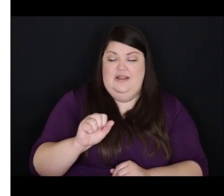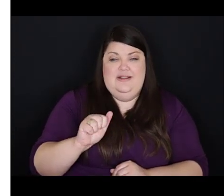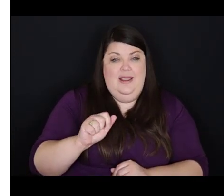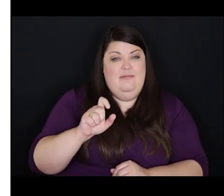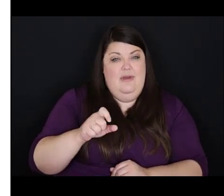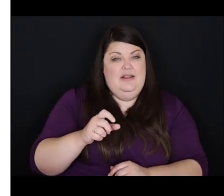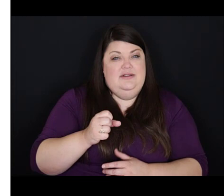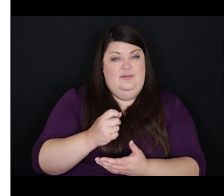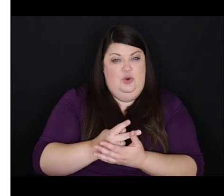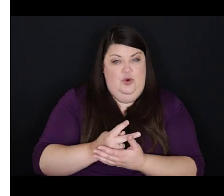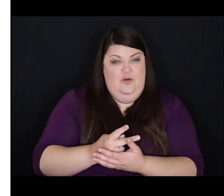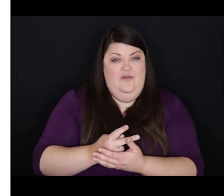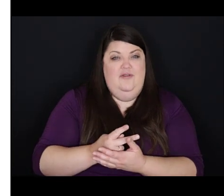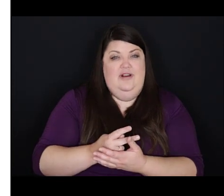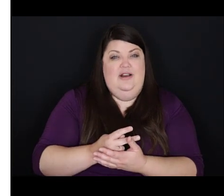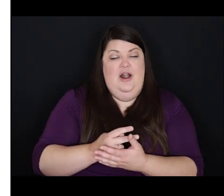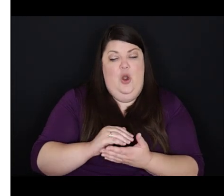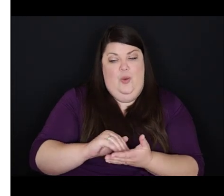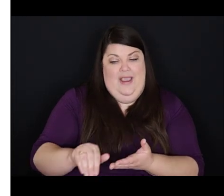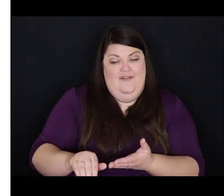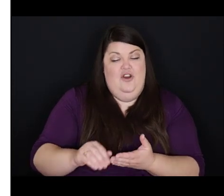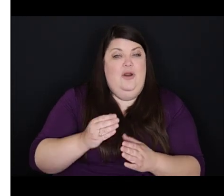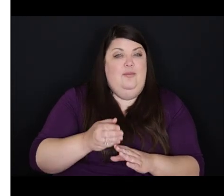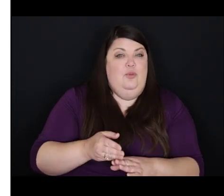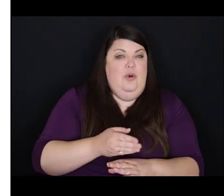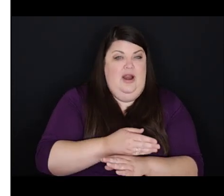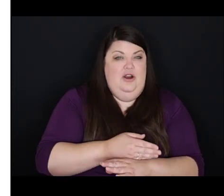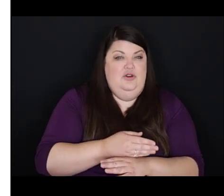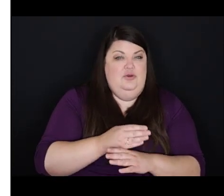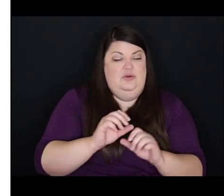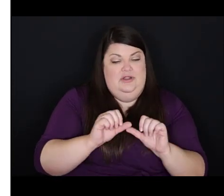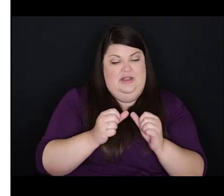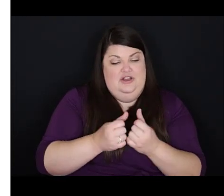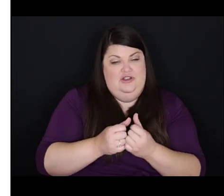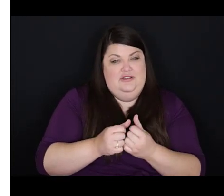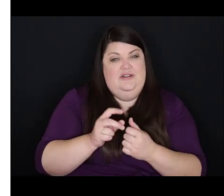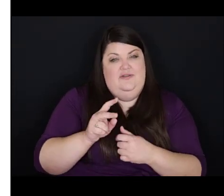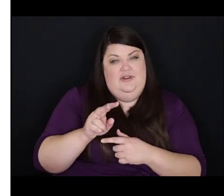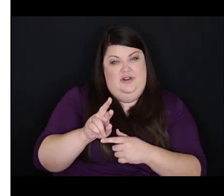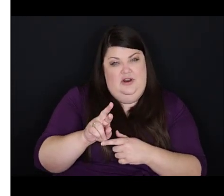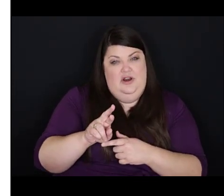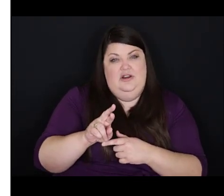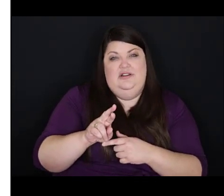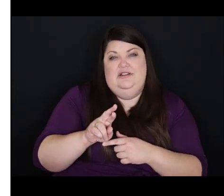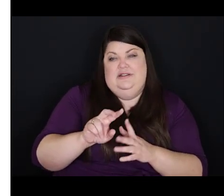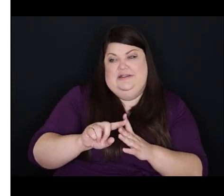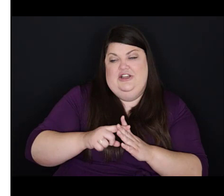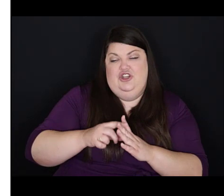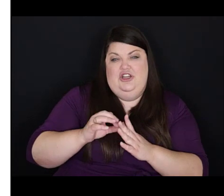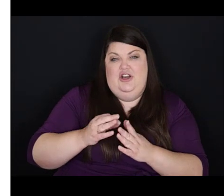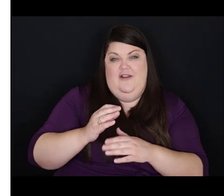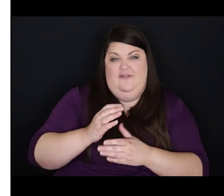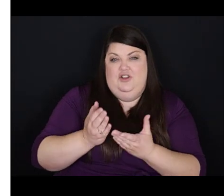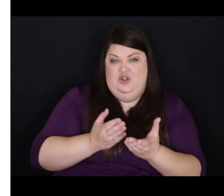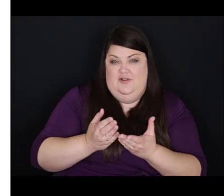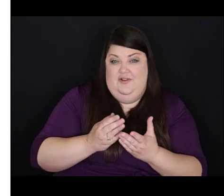prior to the VR agency’s initiation of a service when a VR service is not available